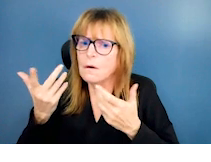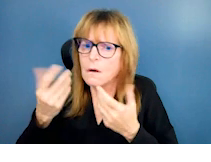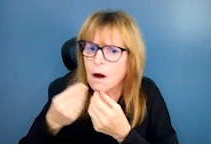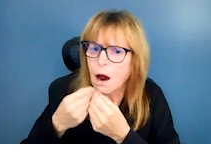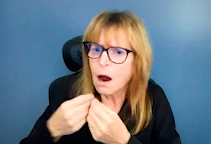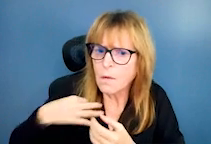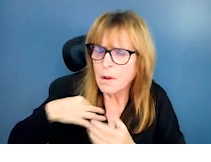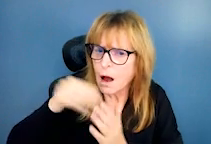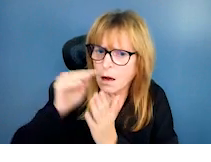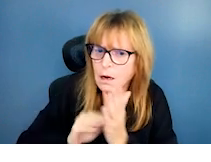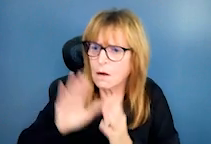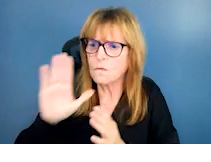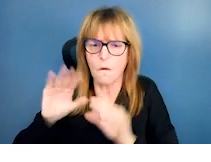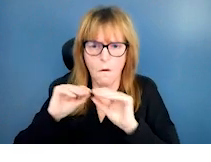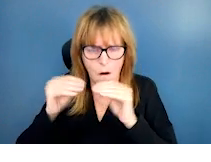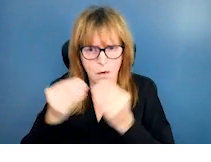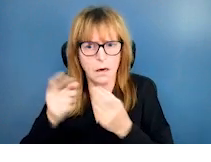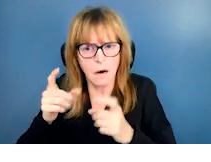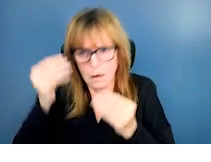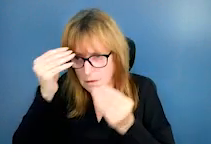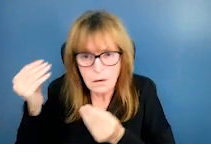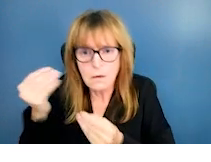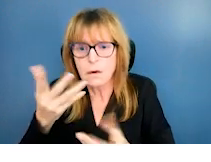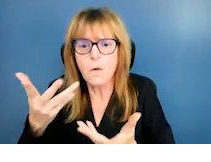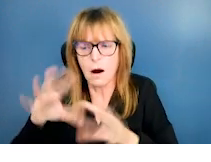The total number of federal income tax returns filed during the activity period.